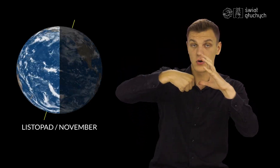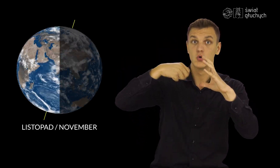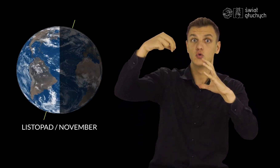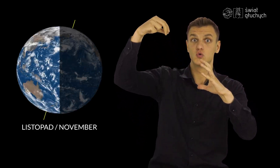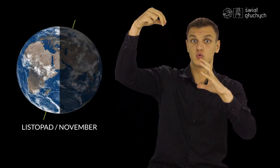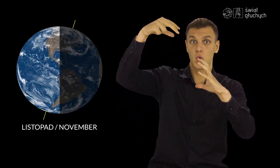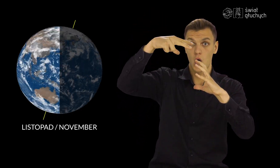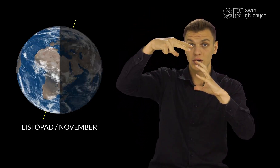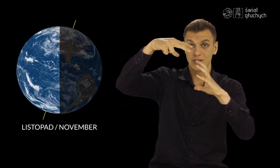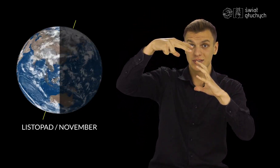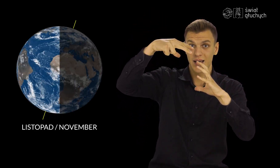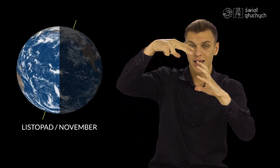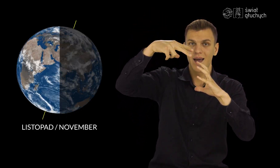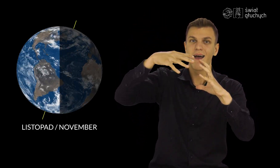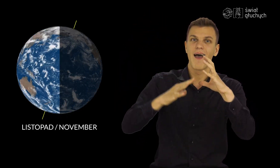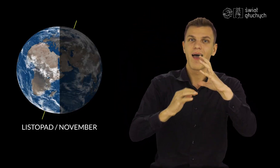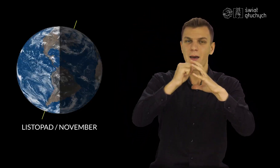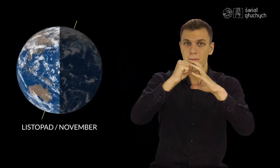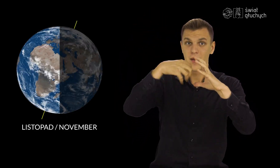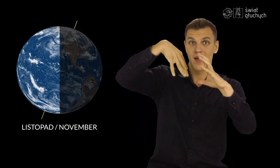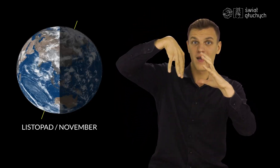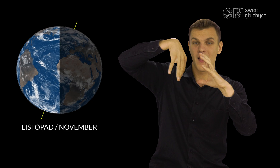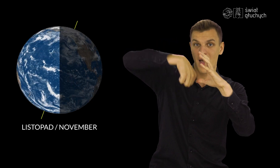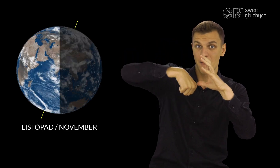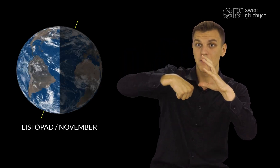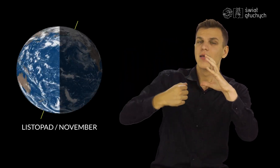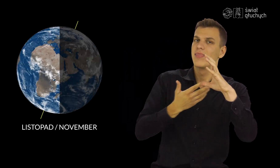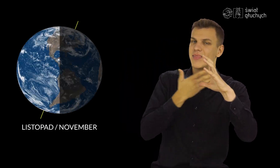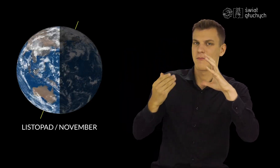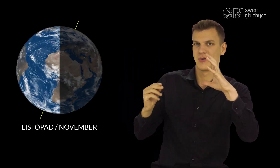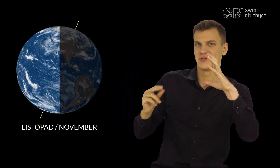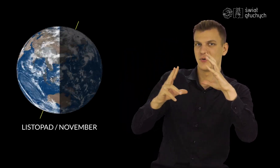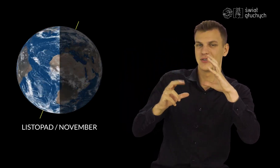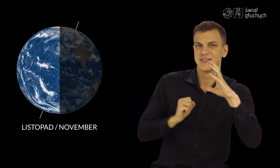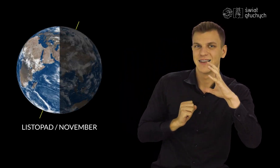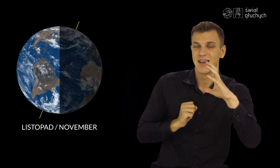One of them is in shadow all the time, that is, there is a night there, and the other is illuminated, so it's daytime there.